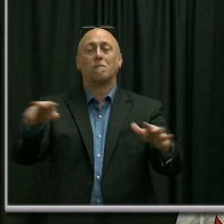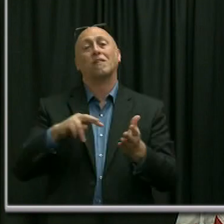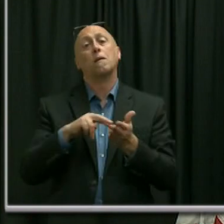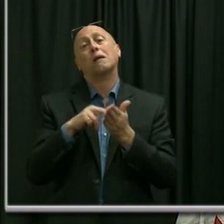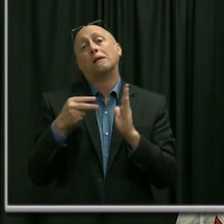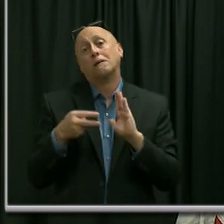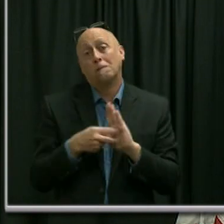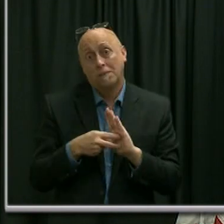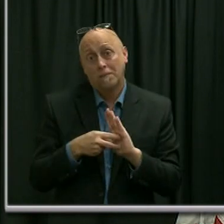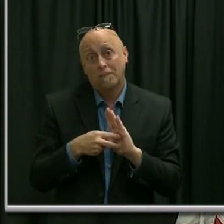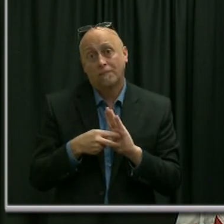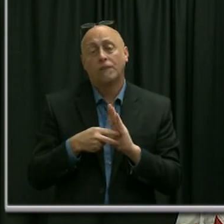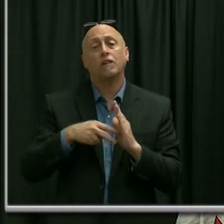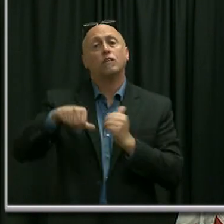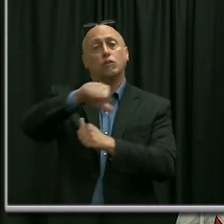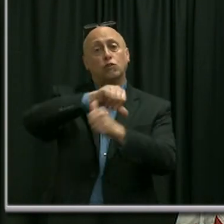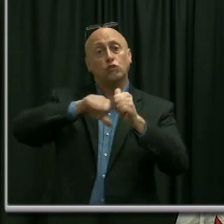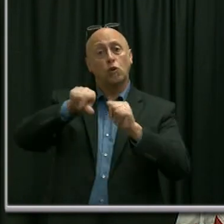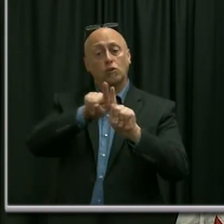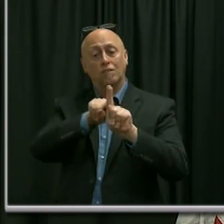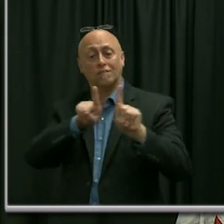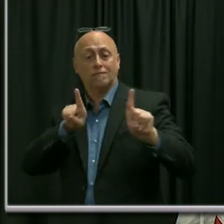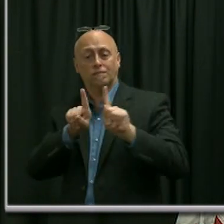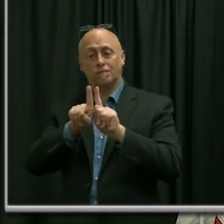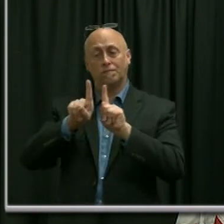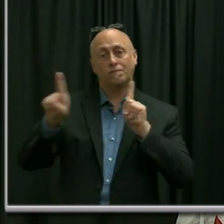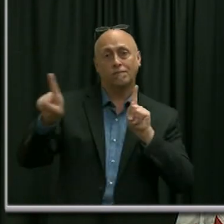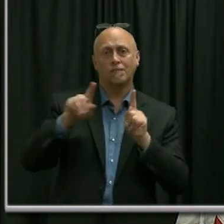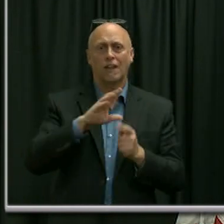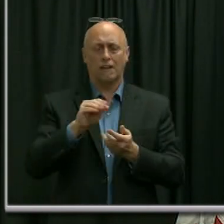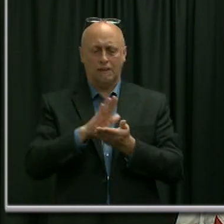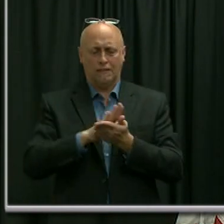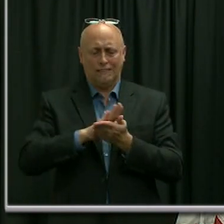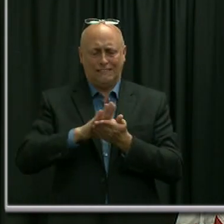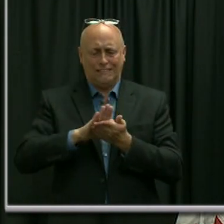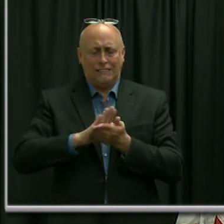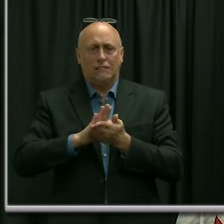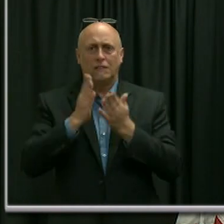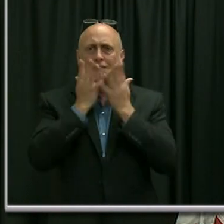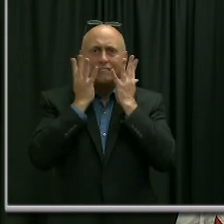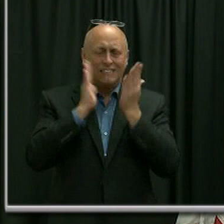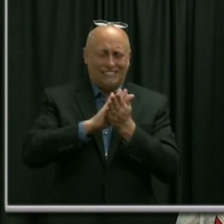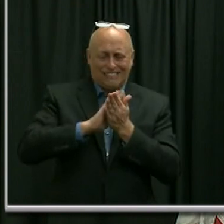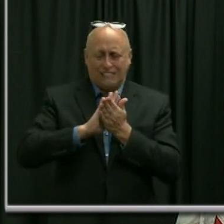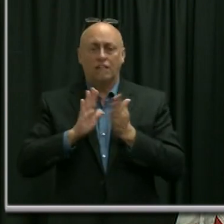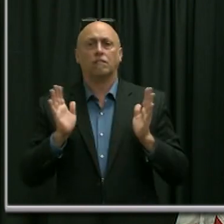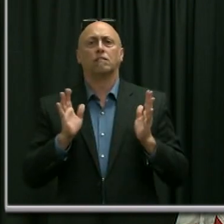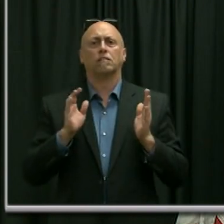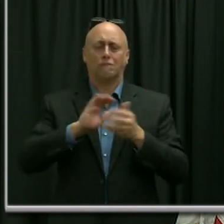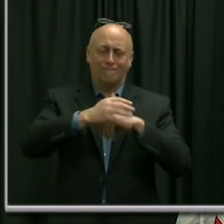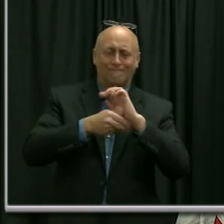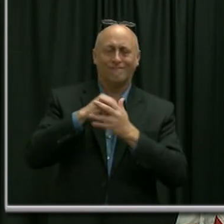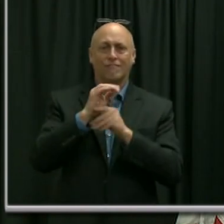TRANSMISSION. AND THAT MEANS IN THIS CASE. SOCIAL DISTANCING.